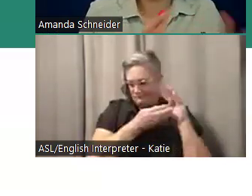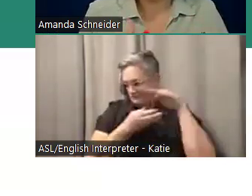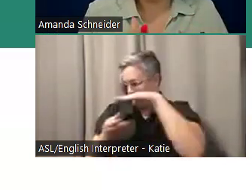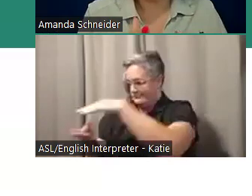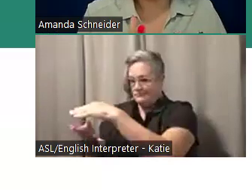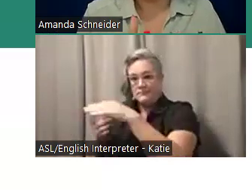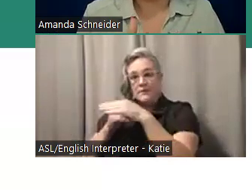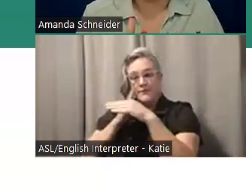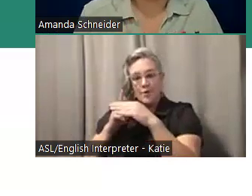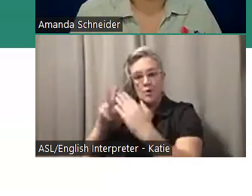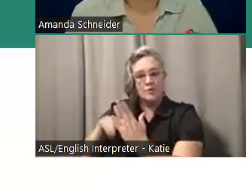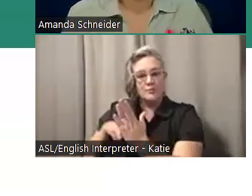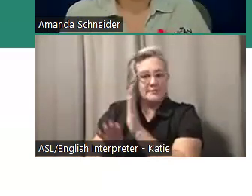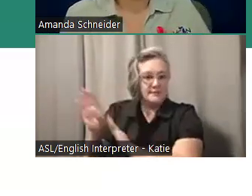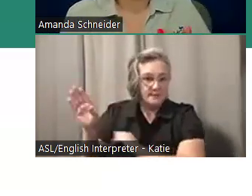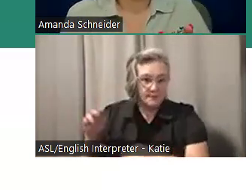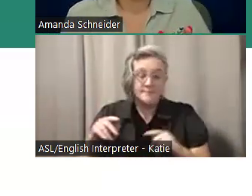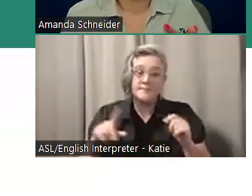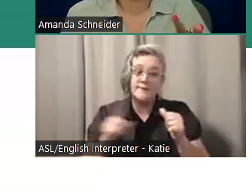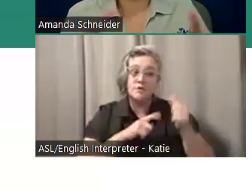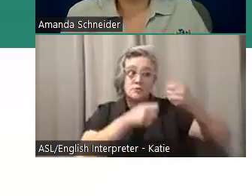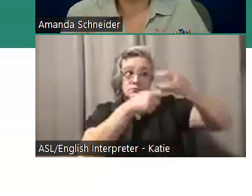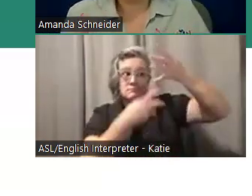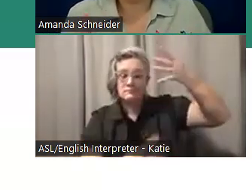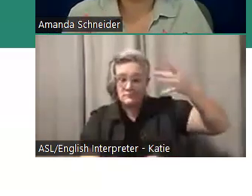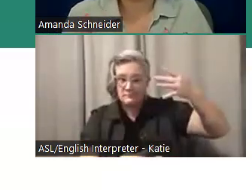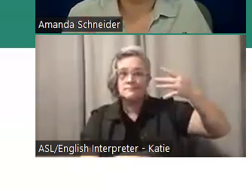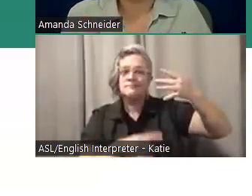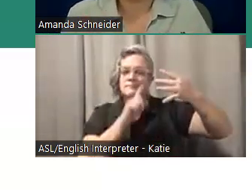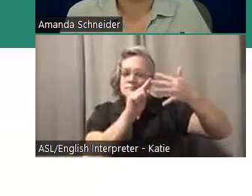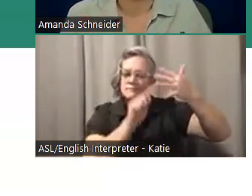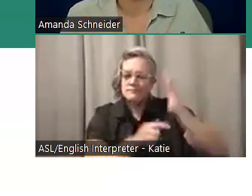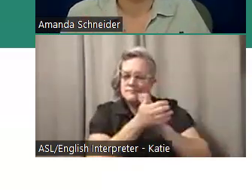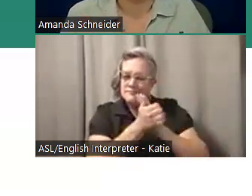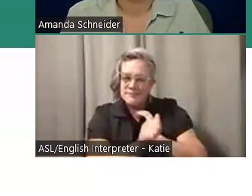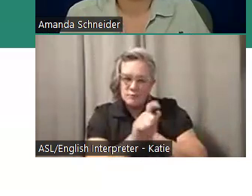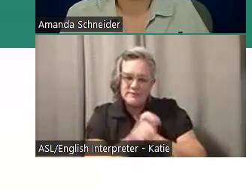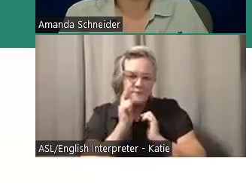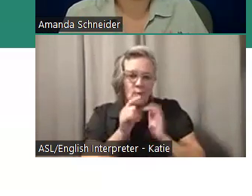That first section is… The skills we need for language comprehension.